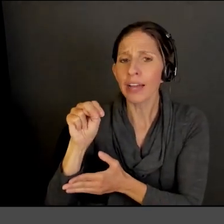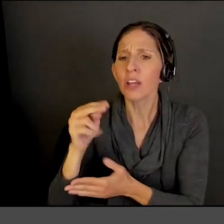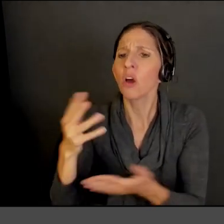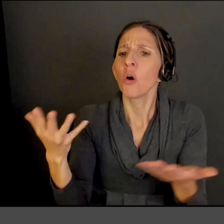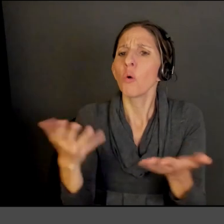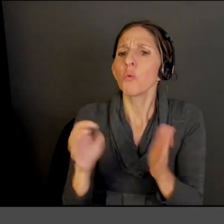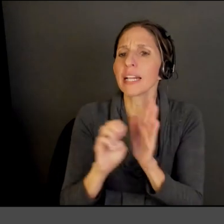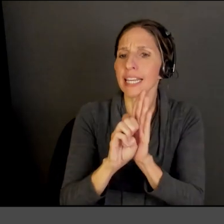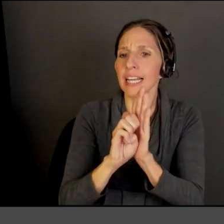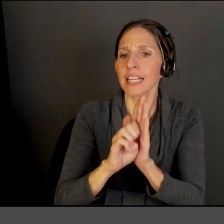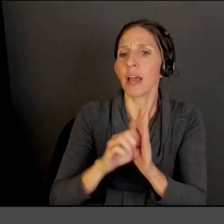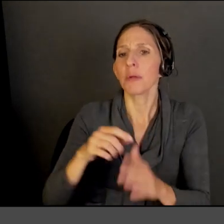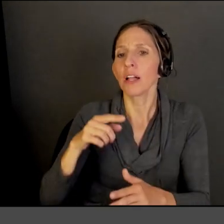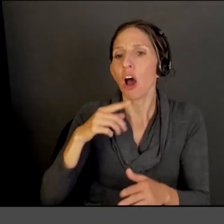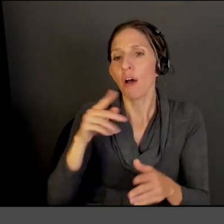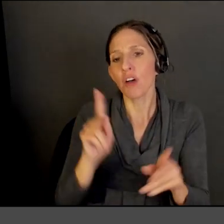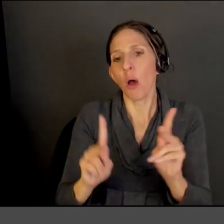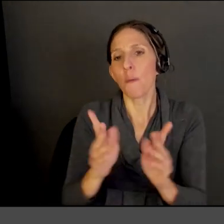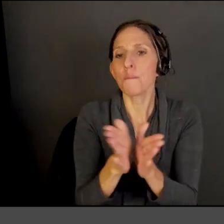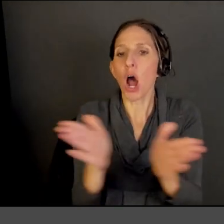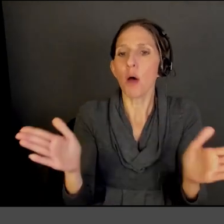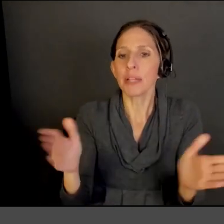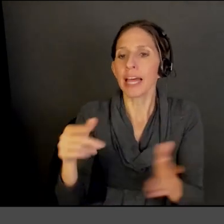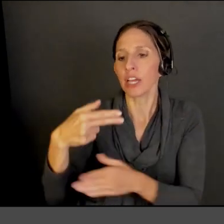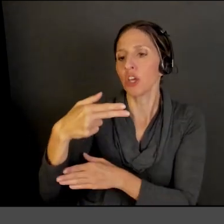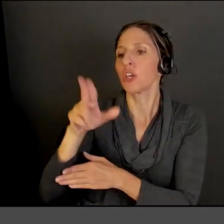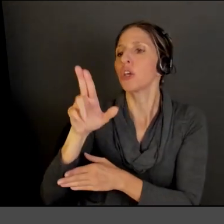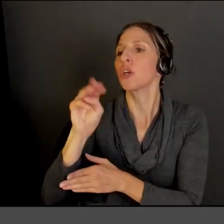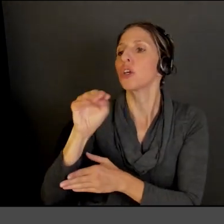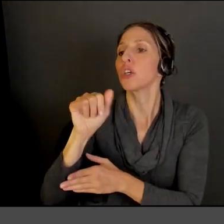HUMANITIES NOT IN SCHOOL, HUMANITIES.